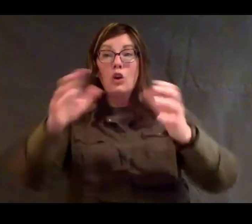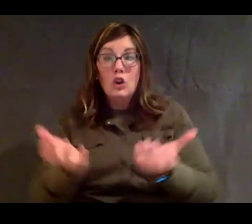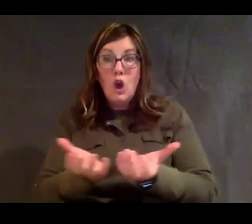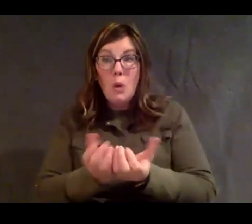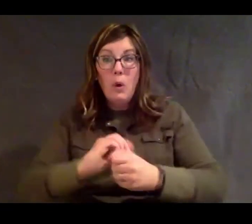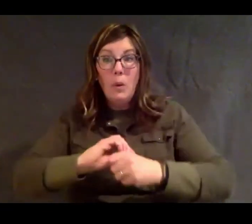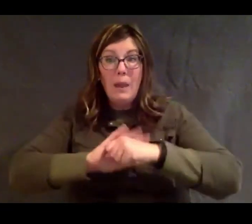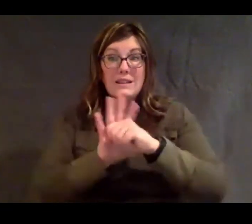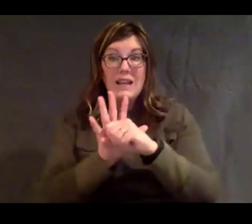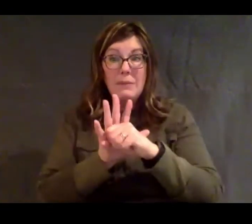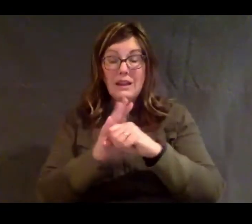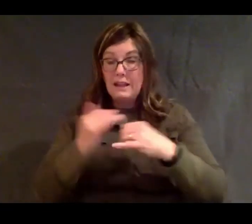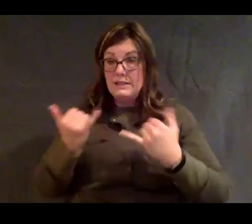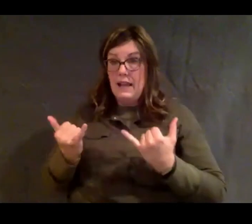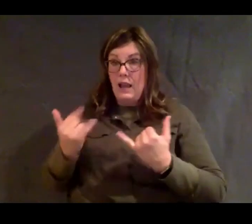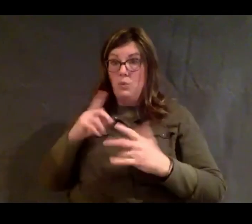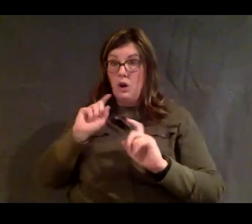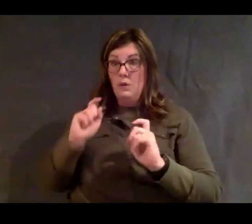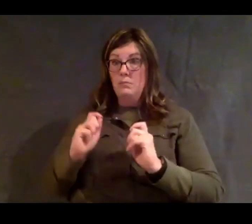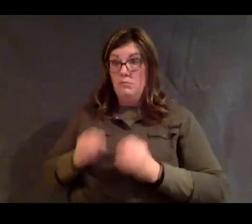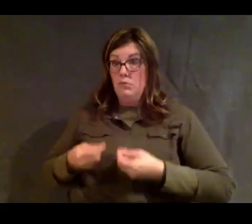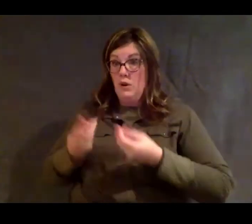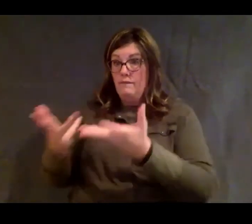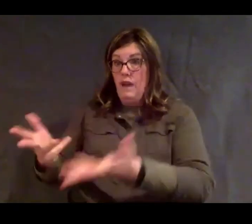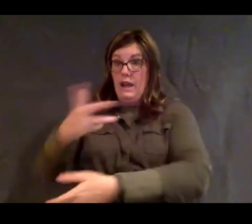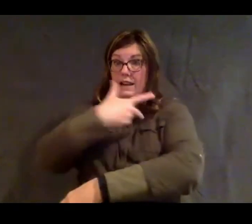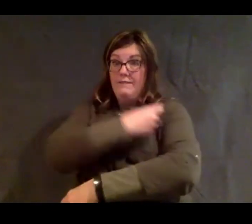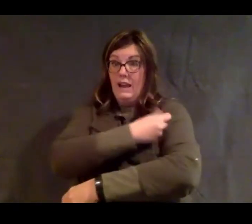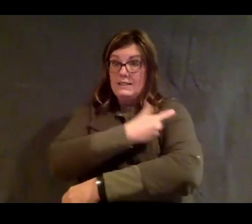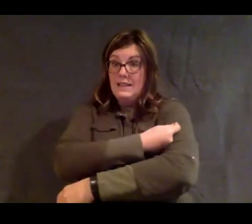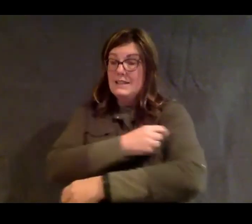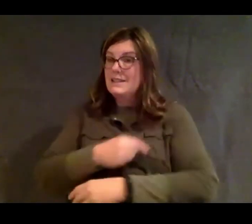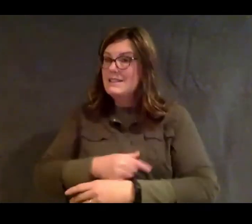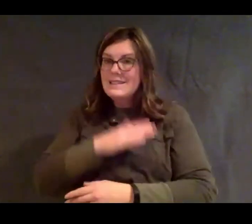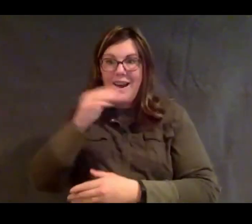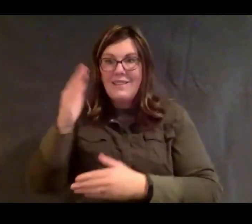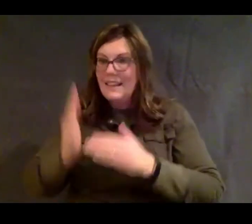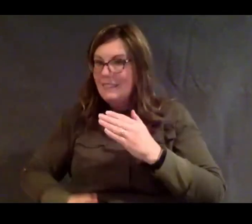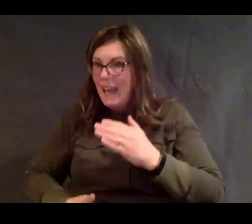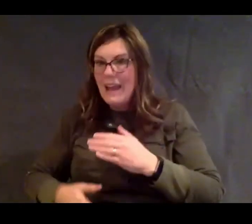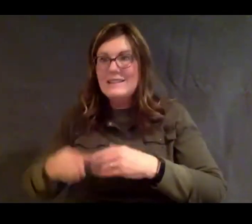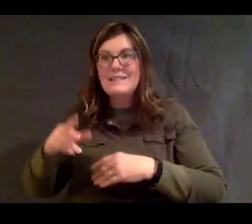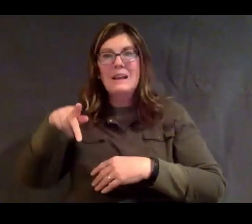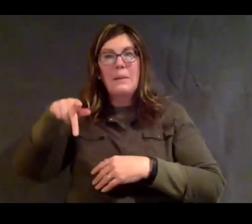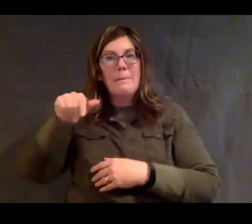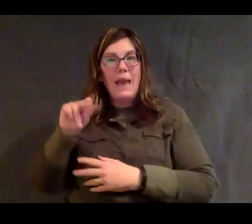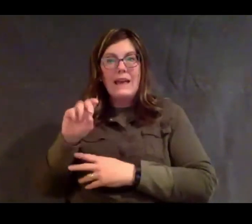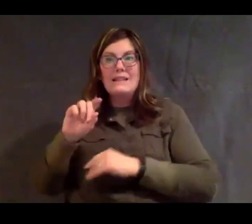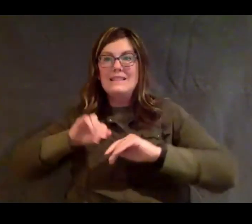this is not the last pandemic we're going to see and we need to make sure that we have an equitable